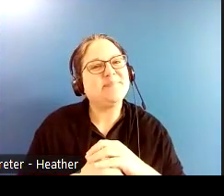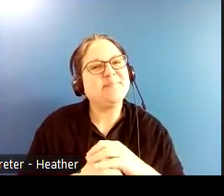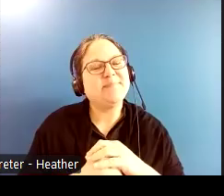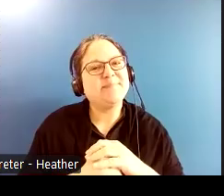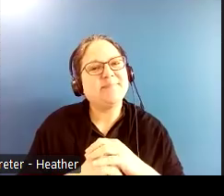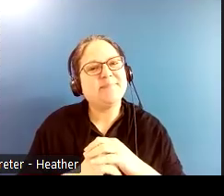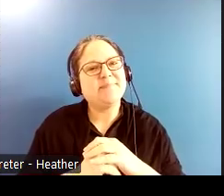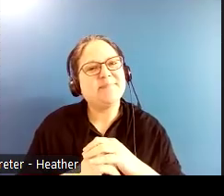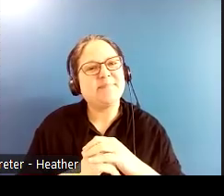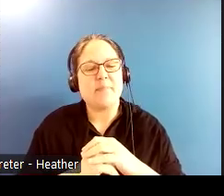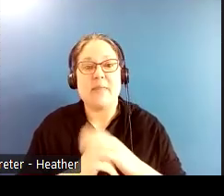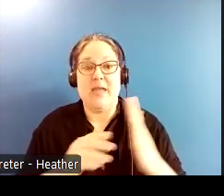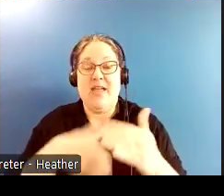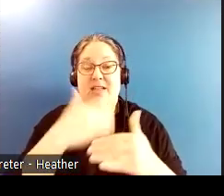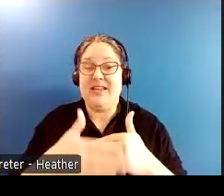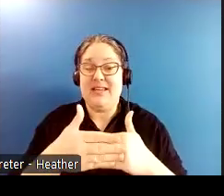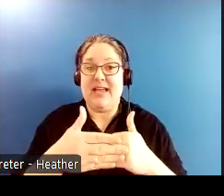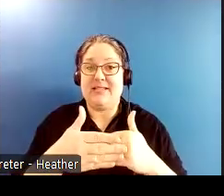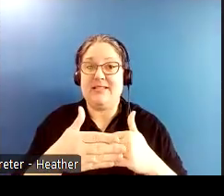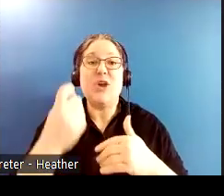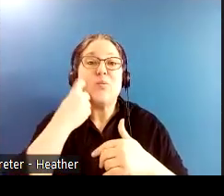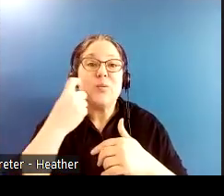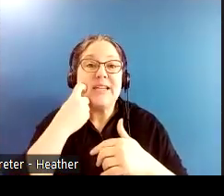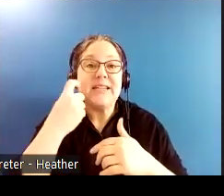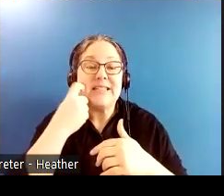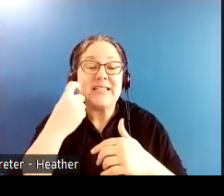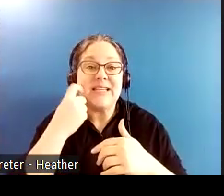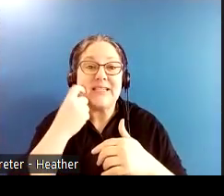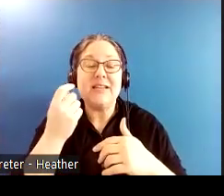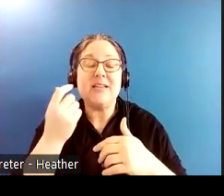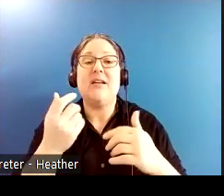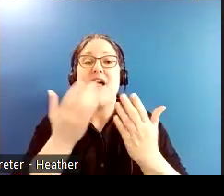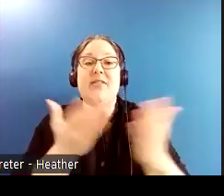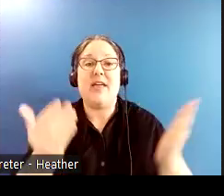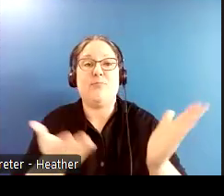uh the next most uh recent object that we have in our mathematical history is called the Ashango